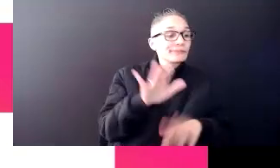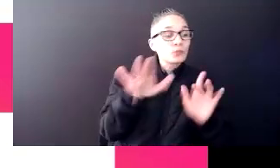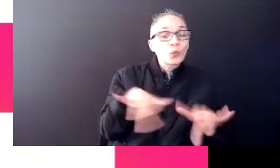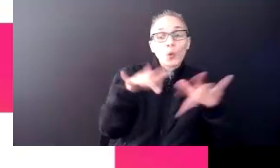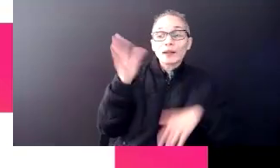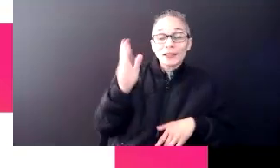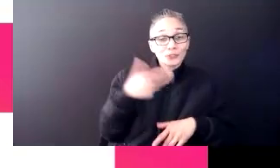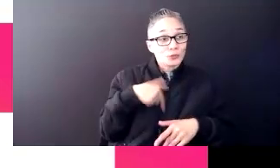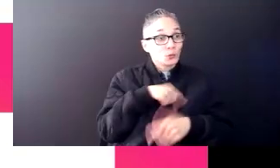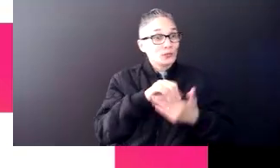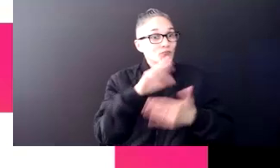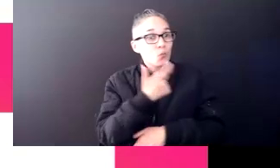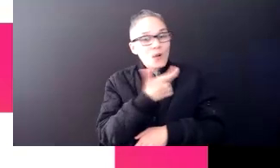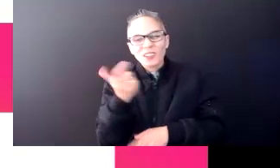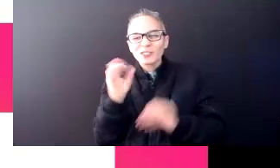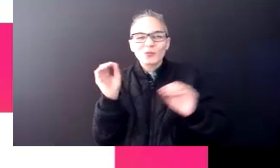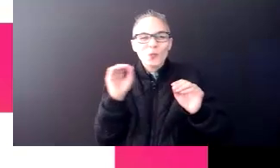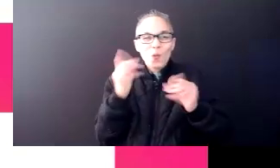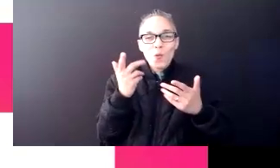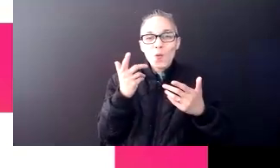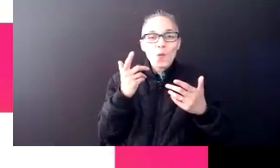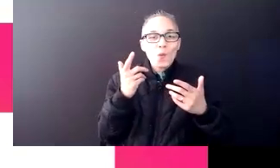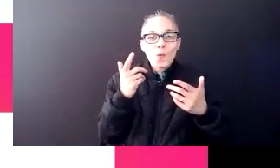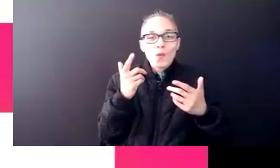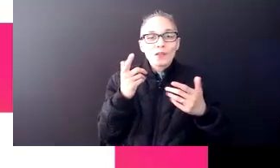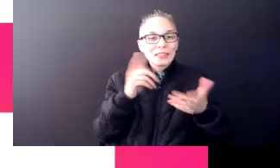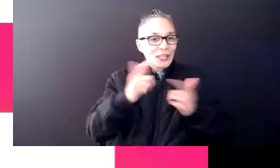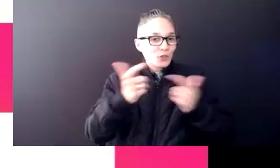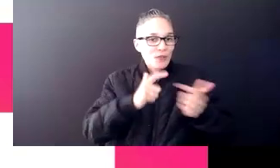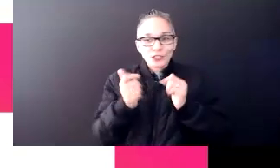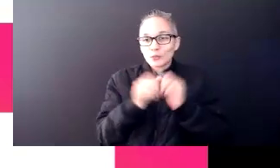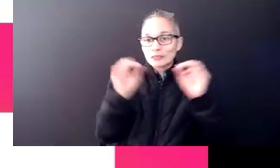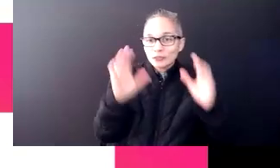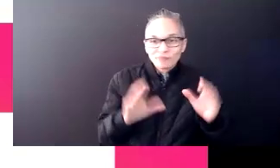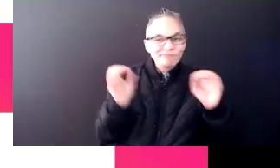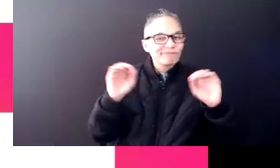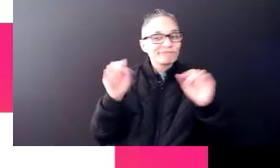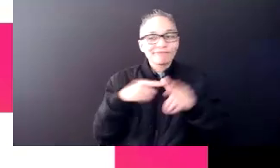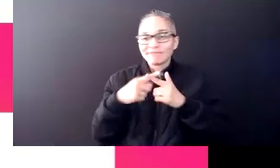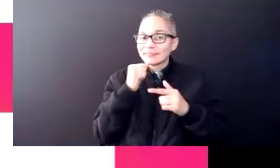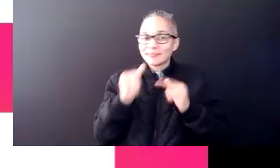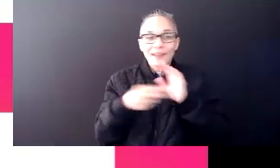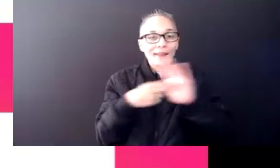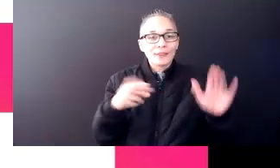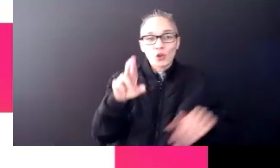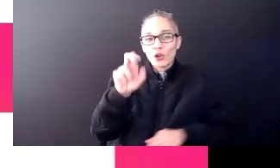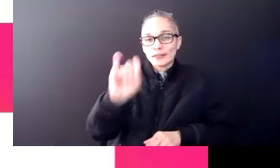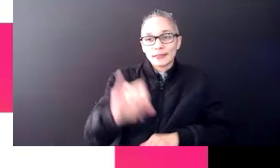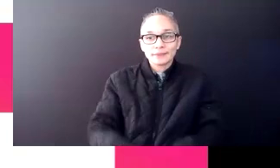there's really no context or any other interaction with it, that would not be considered RSI.